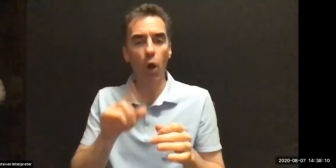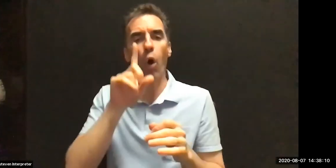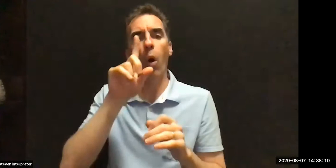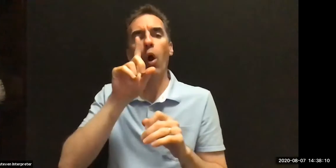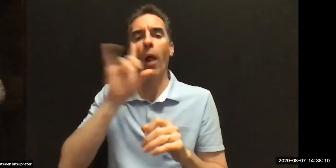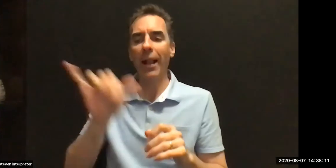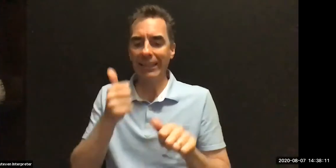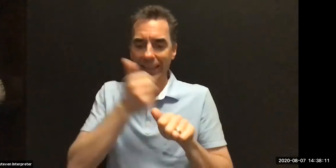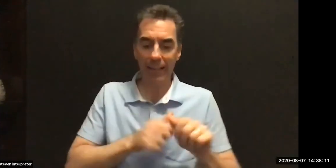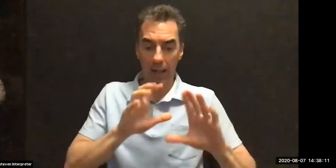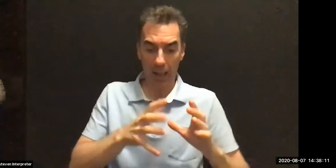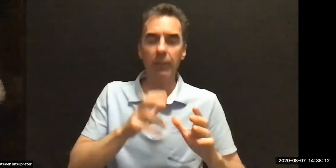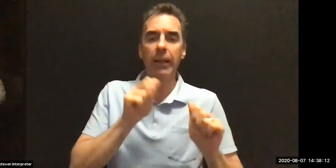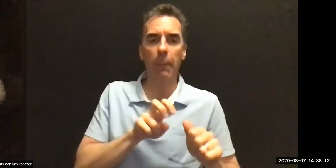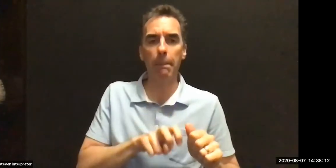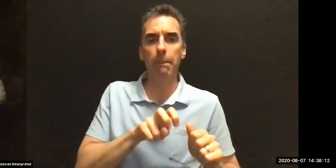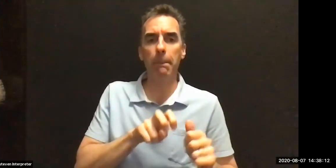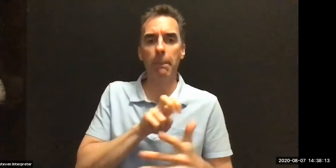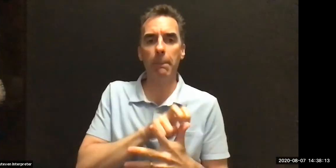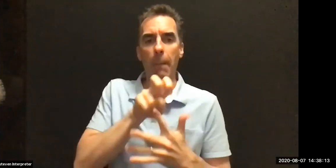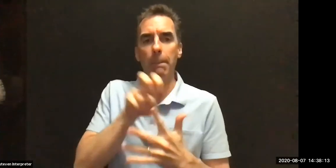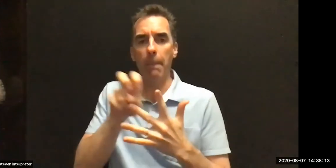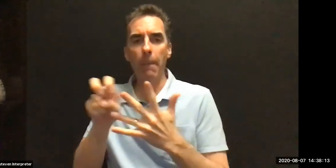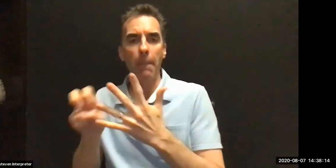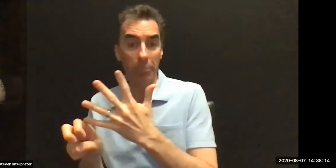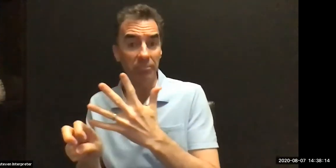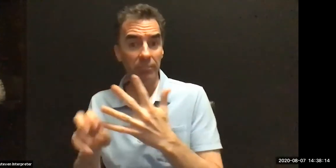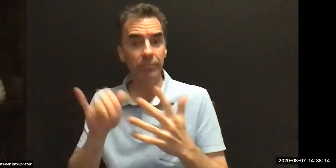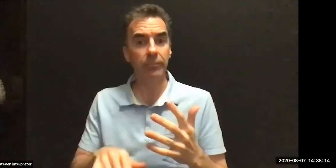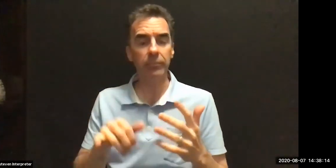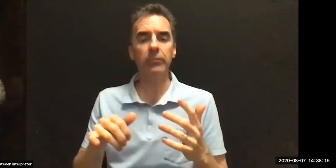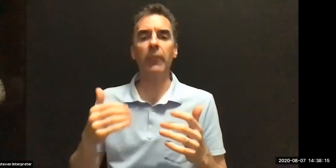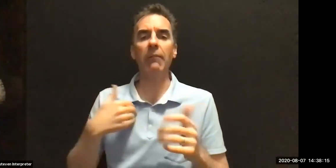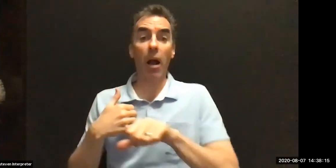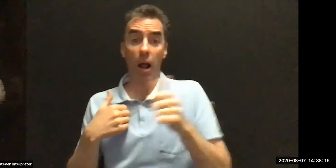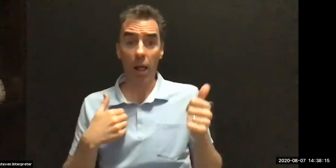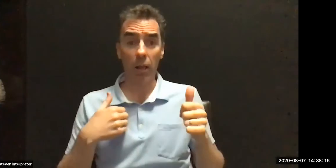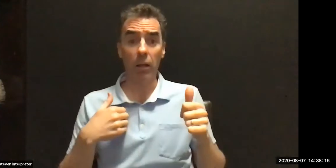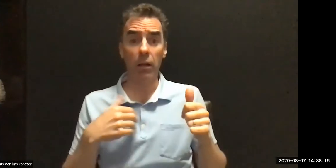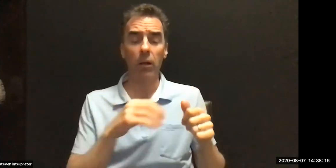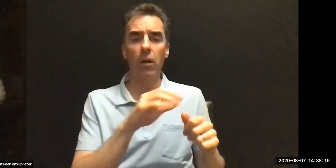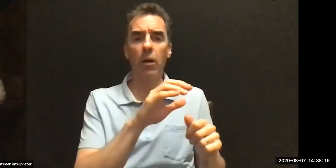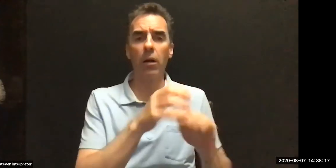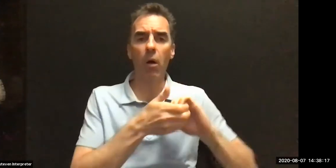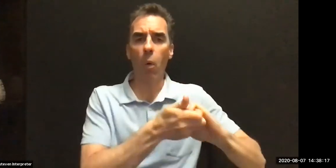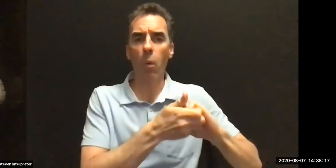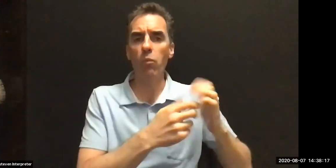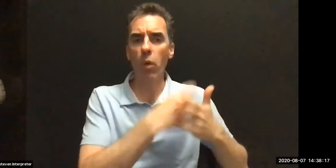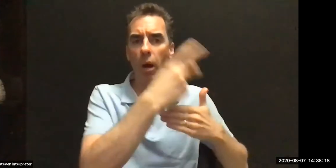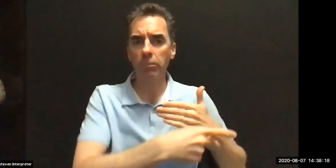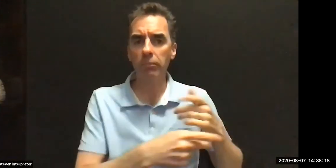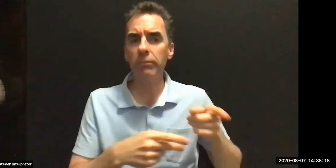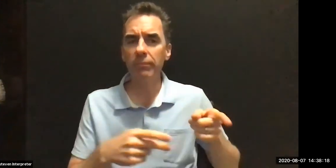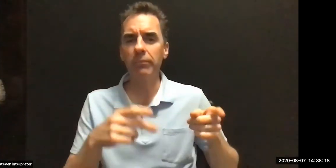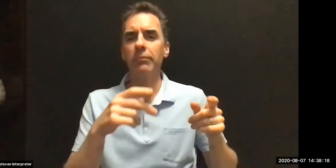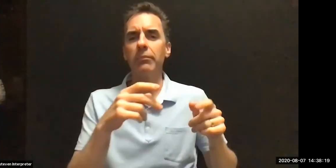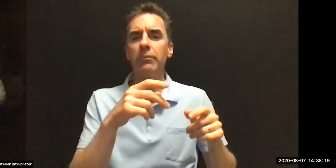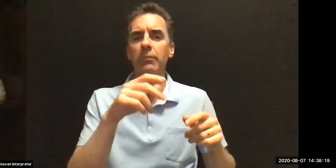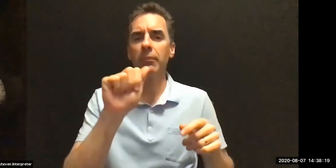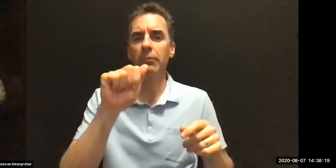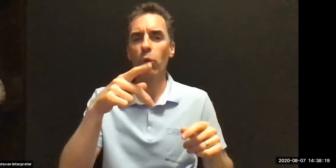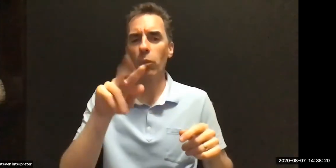Channelle Charest: But what's really interesting is that we have a cohort program that comes alongside that and our cohorts are basically apprenticeships, so they're folks that are working on real time projects.